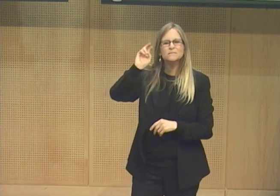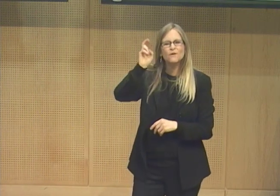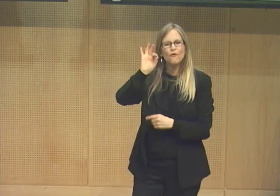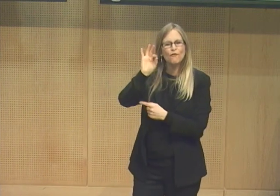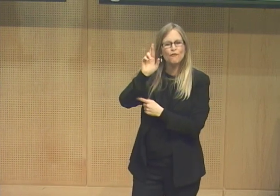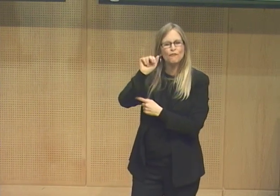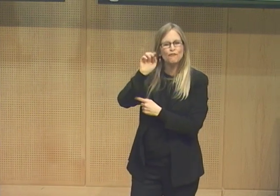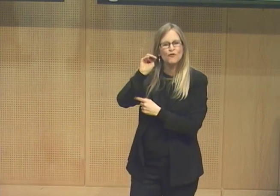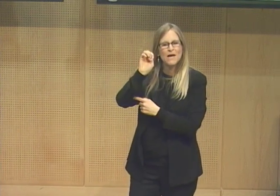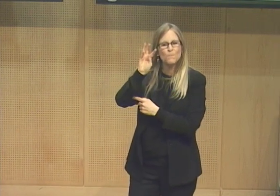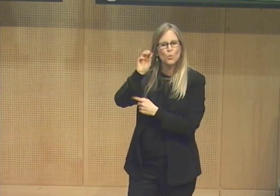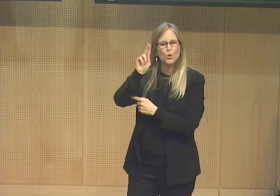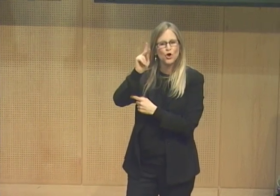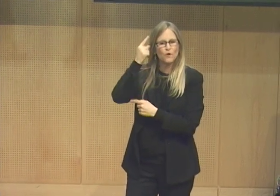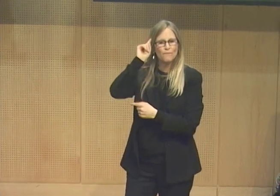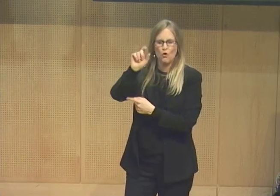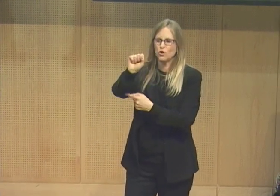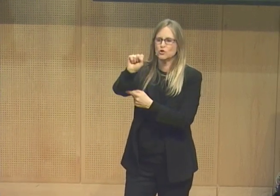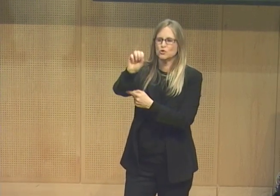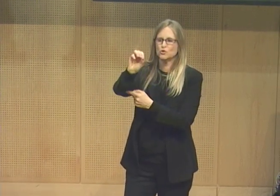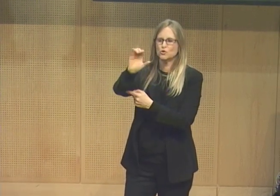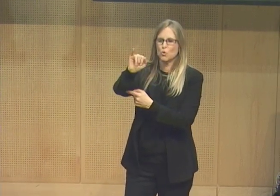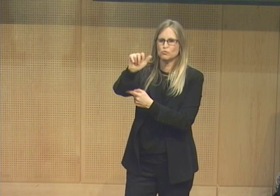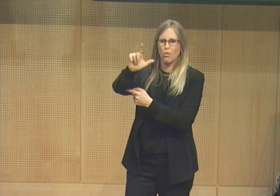and his work on social cognition.